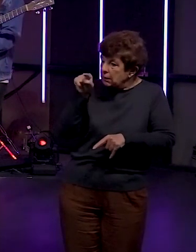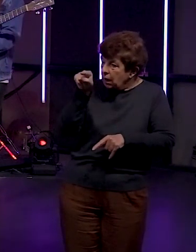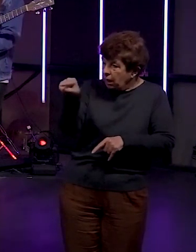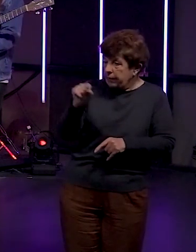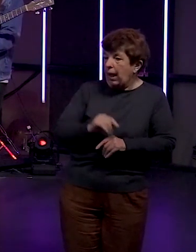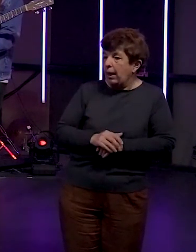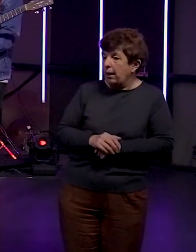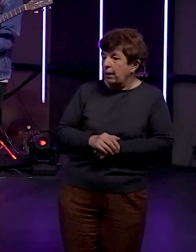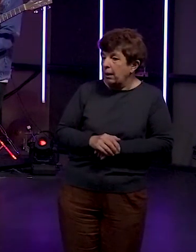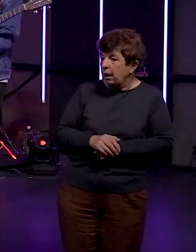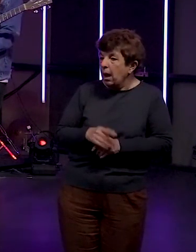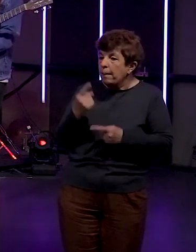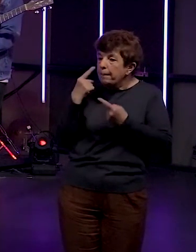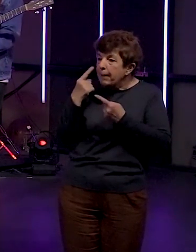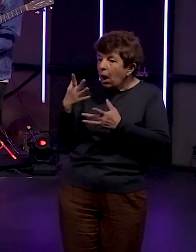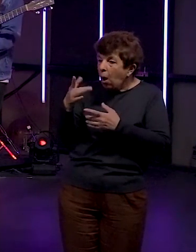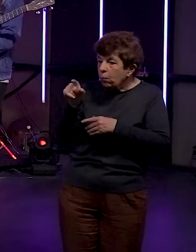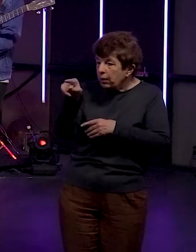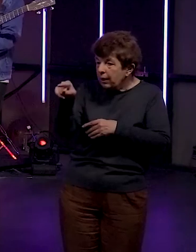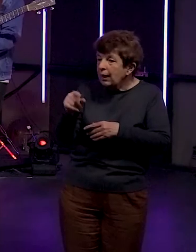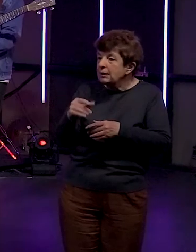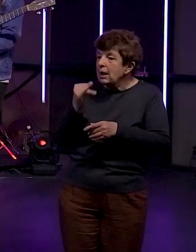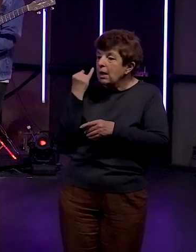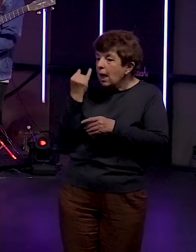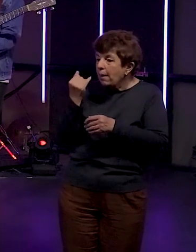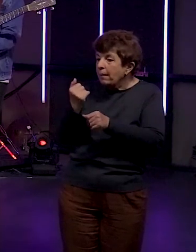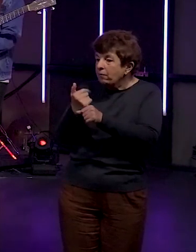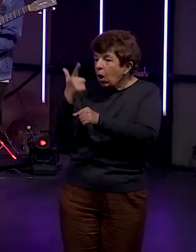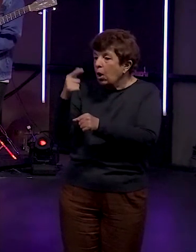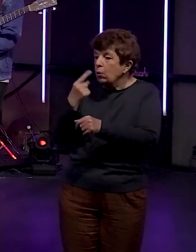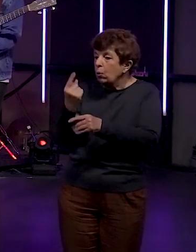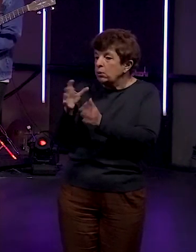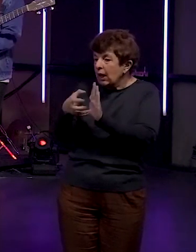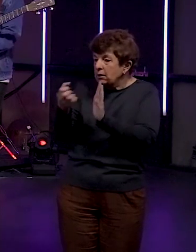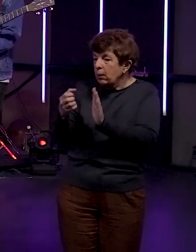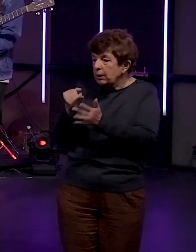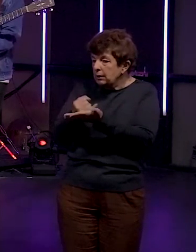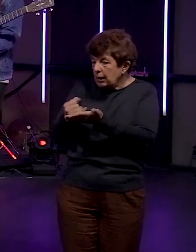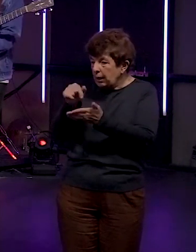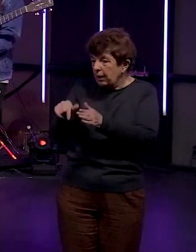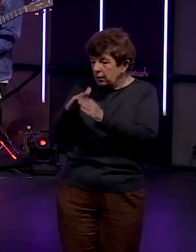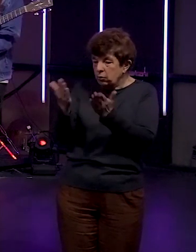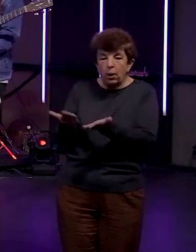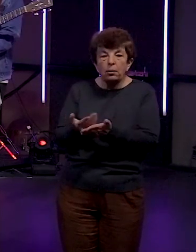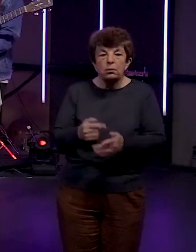"Behold the lamb of God who takes away the sin of the world". John the Baptist